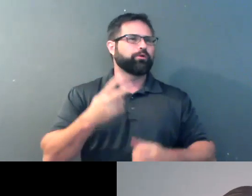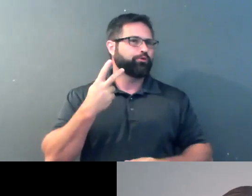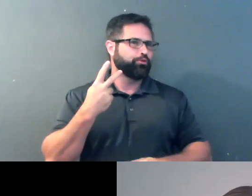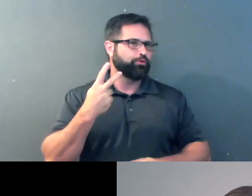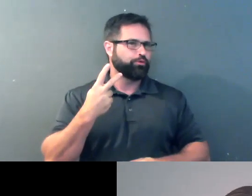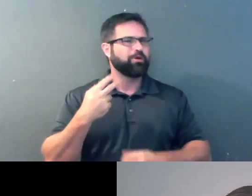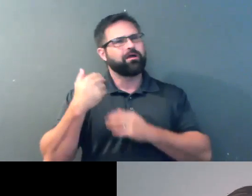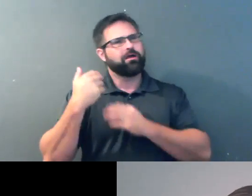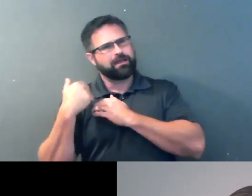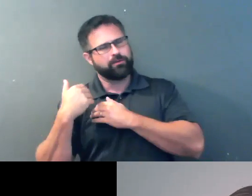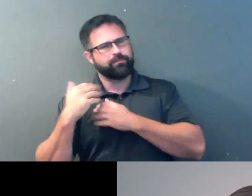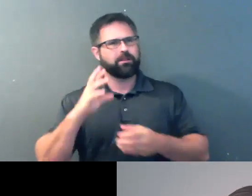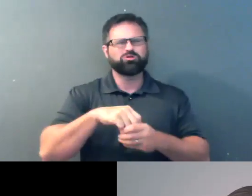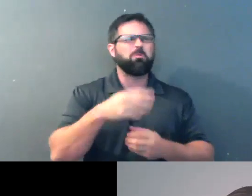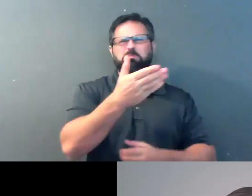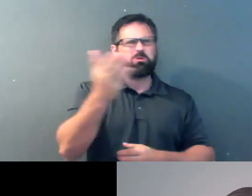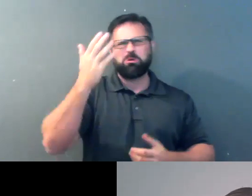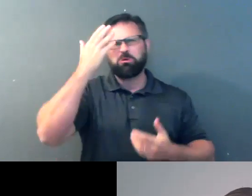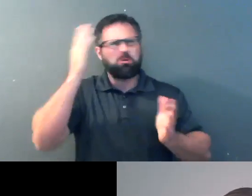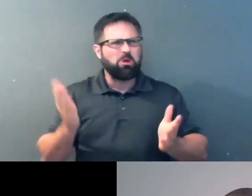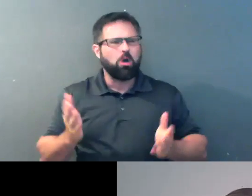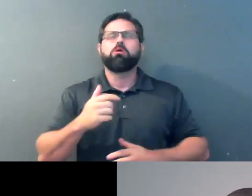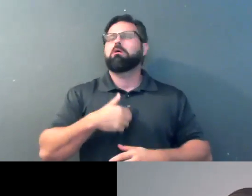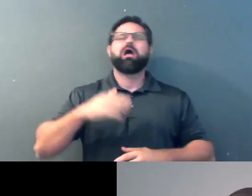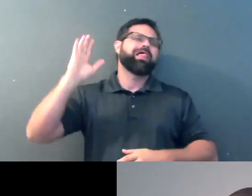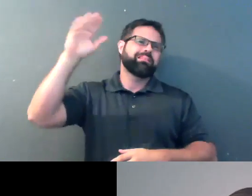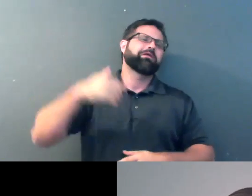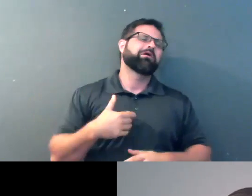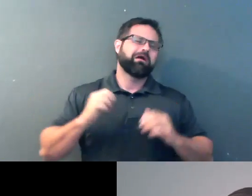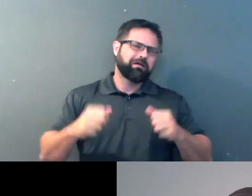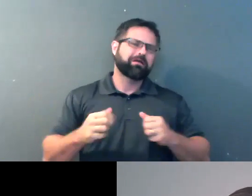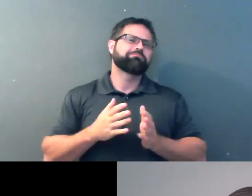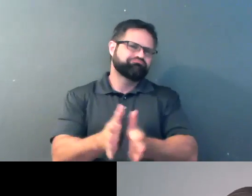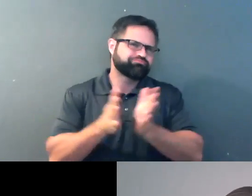which people may not be so familiar with but happy to share more information on that this